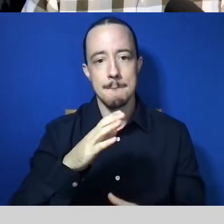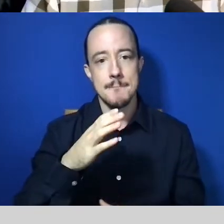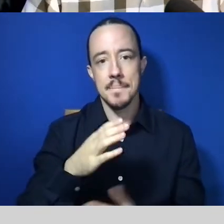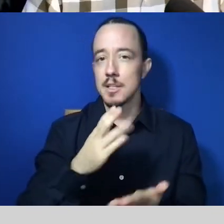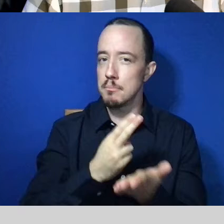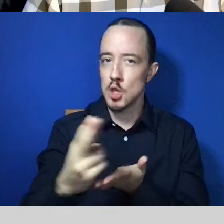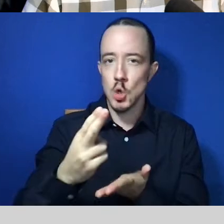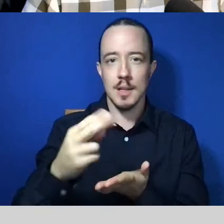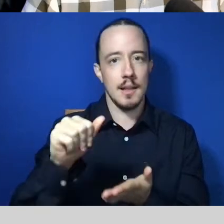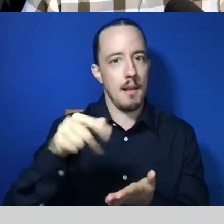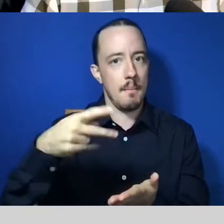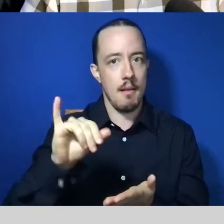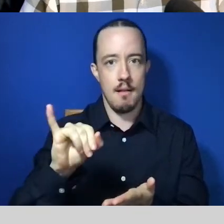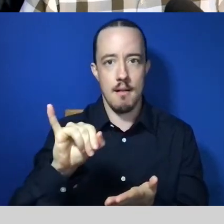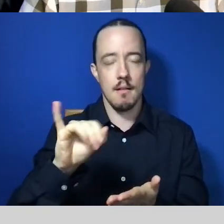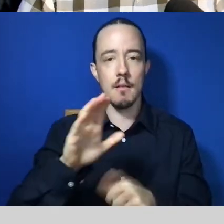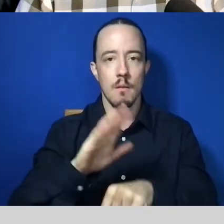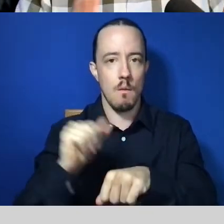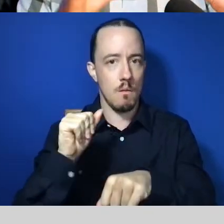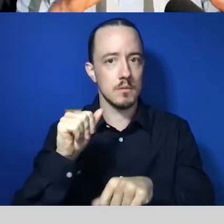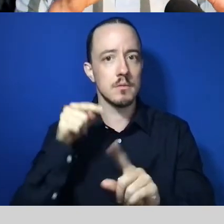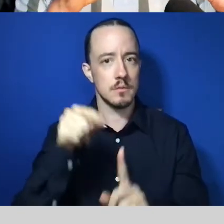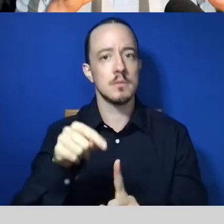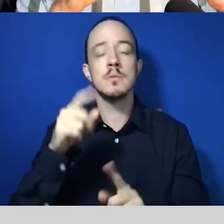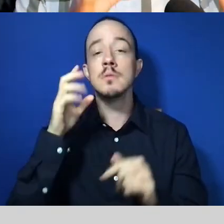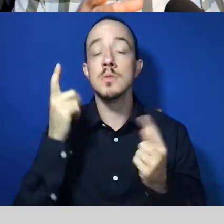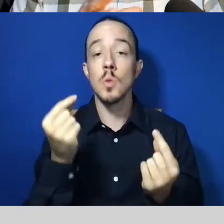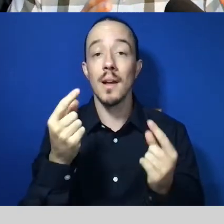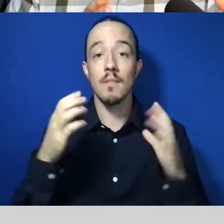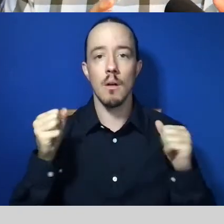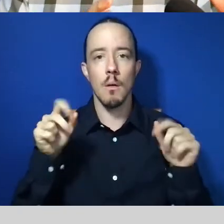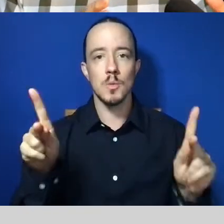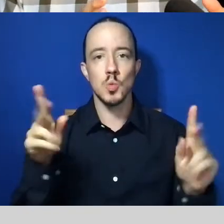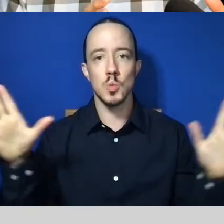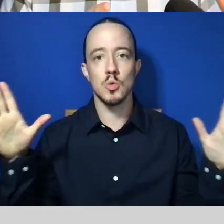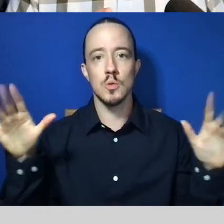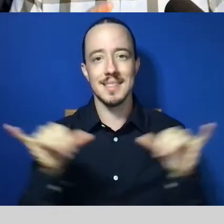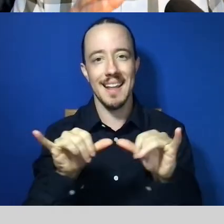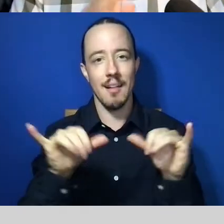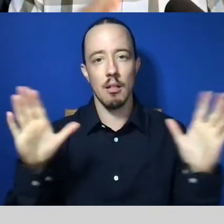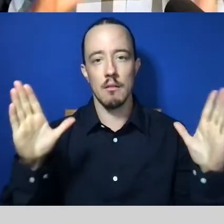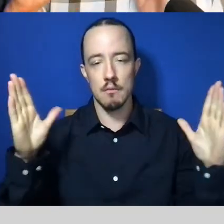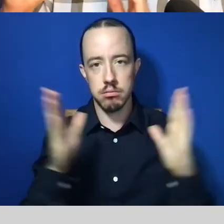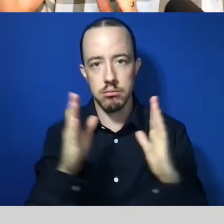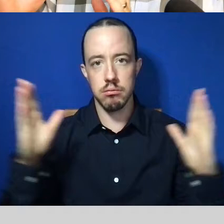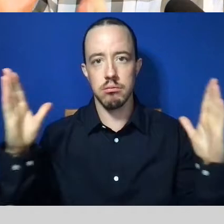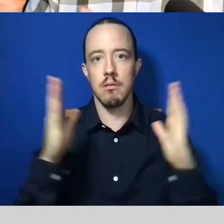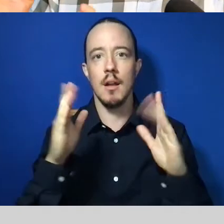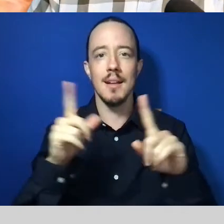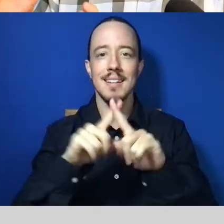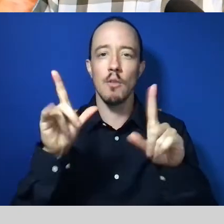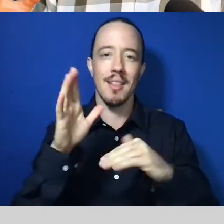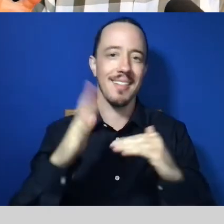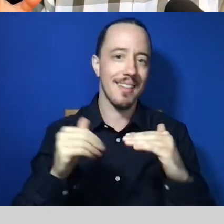So we have the opportunity here to scale the API access differently than we would scale the WebSockets.